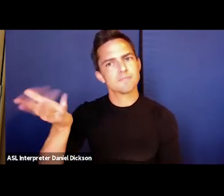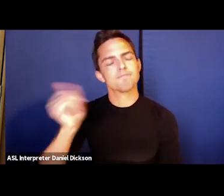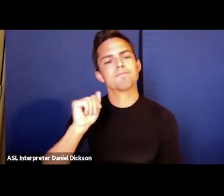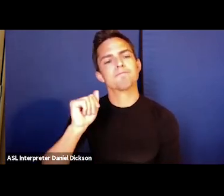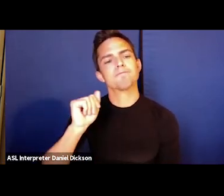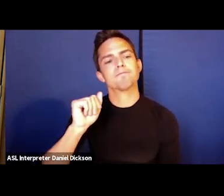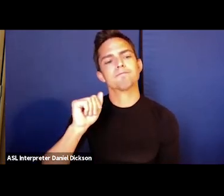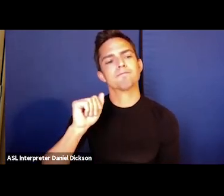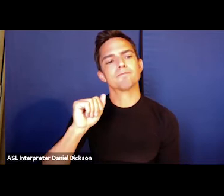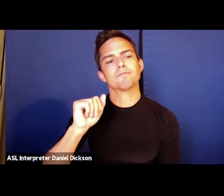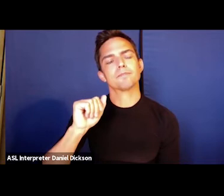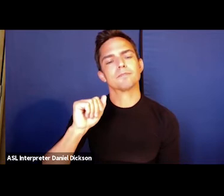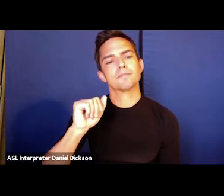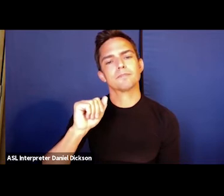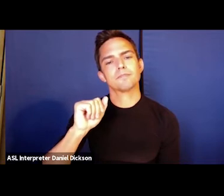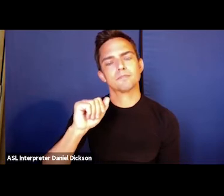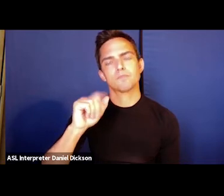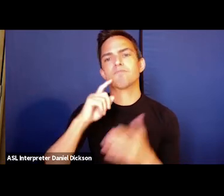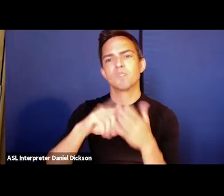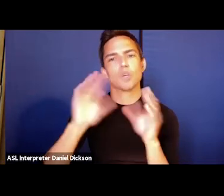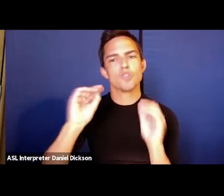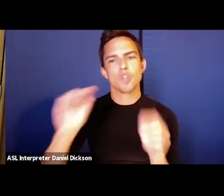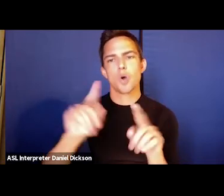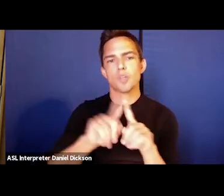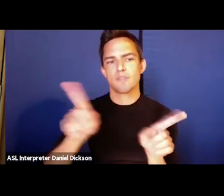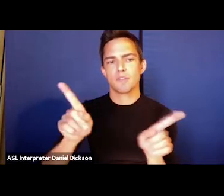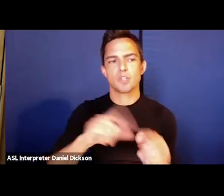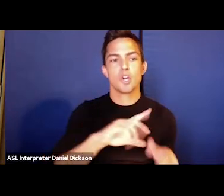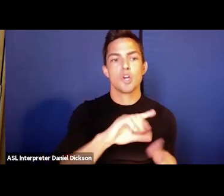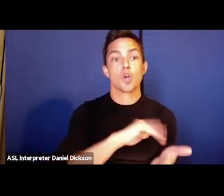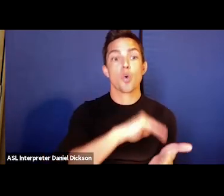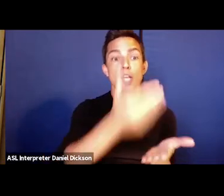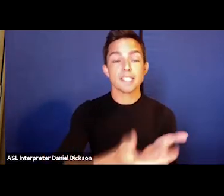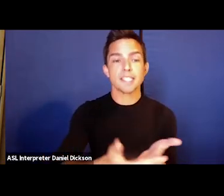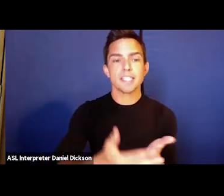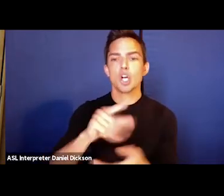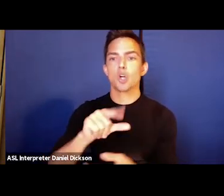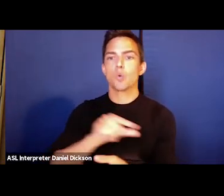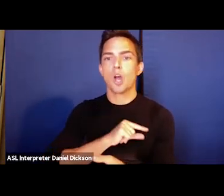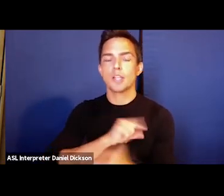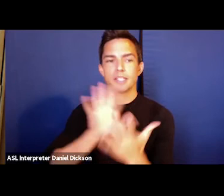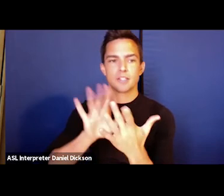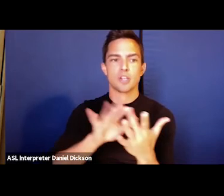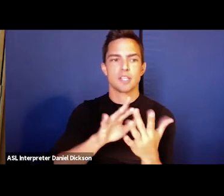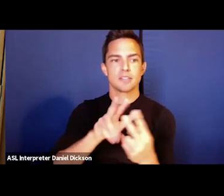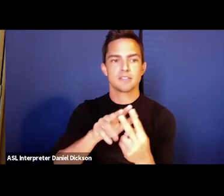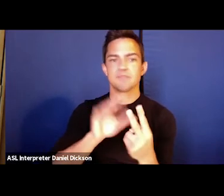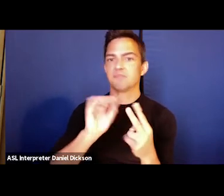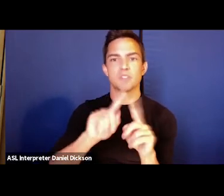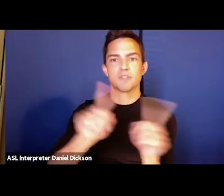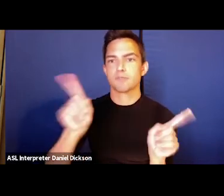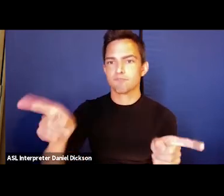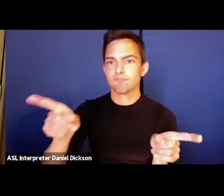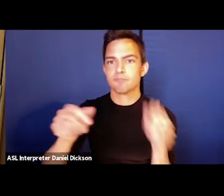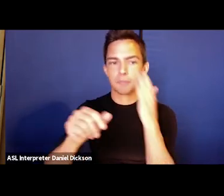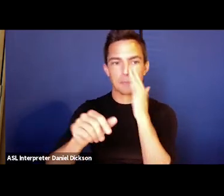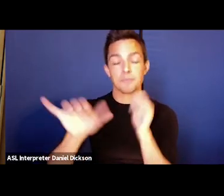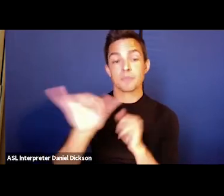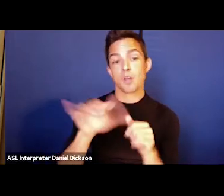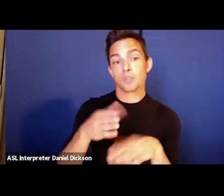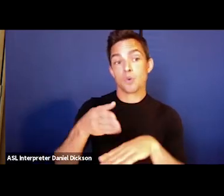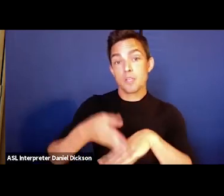any differences in quantity or quality of contacts and there also was a improvement